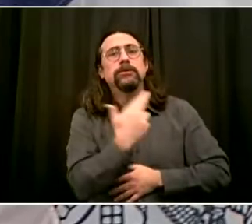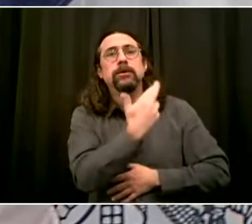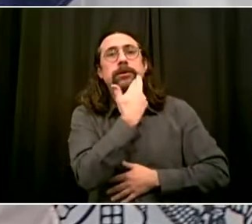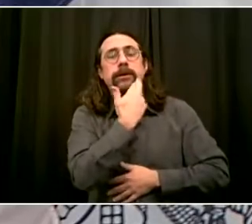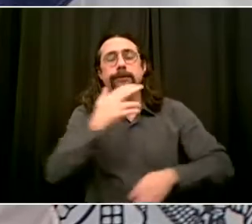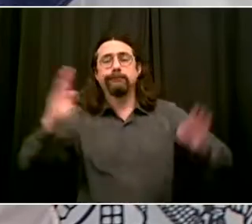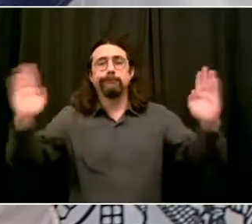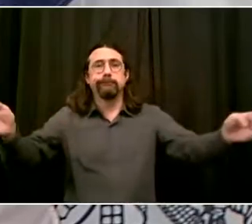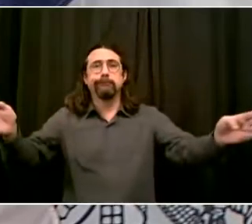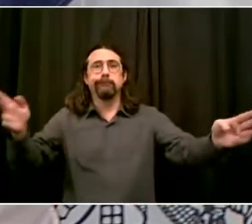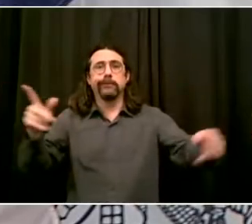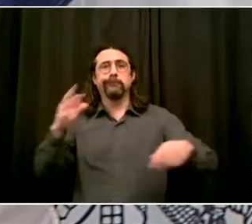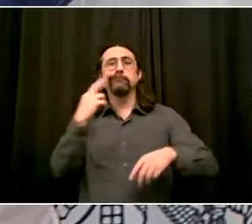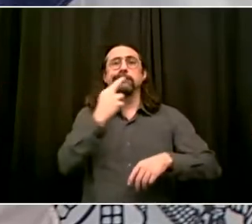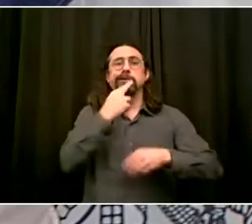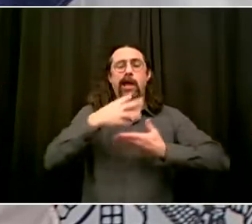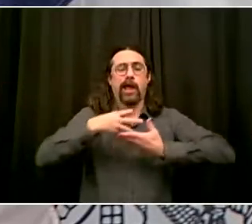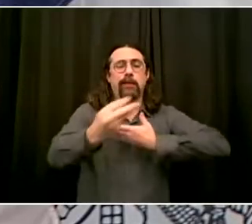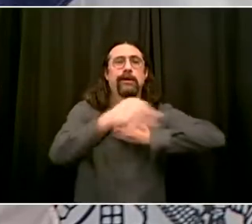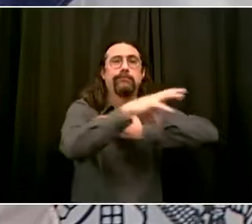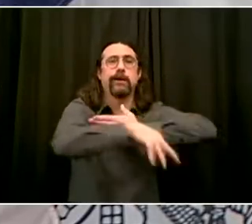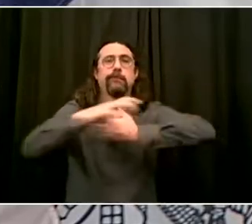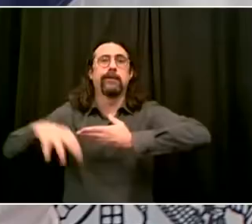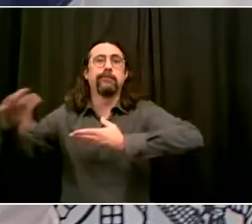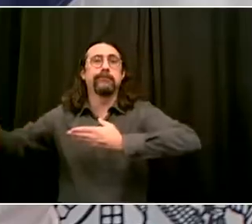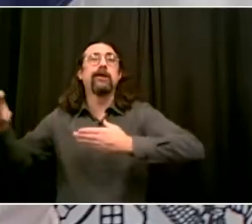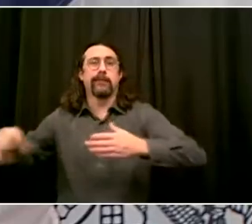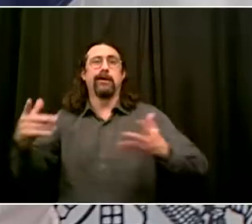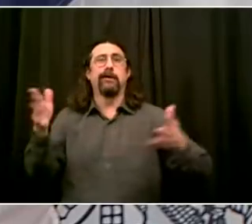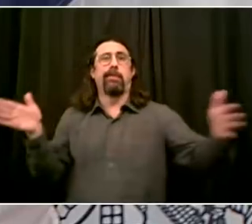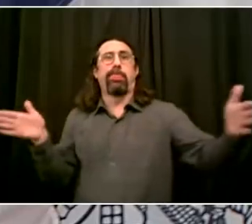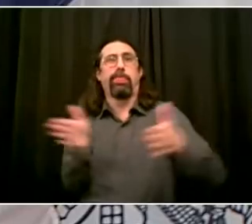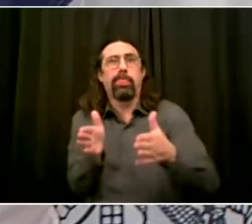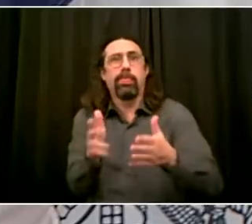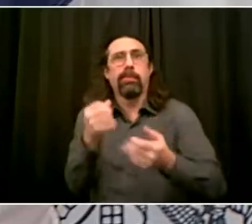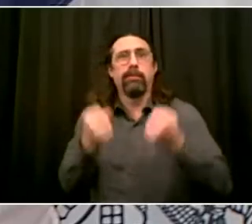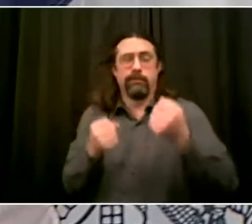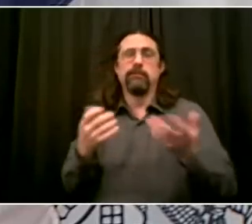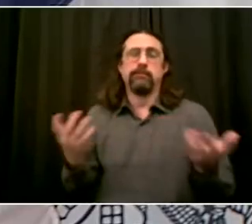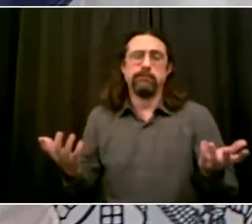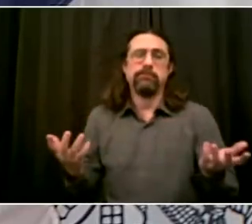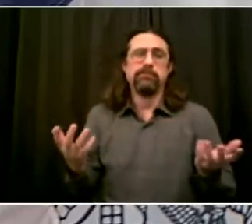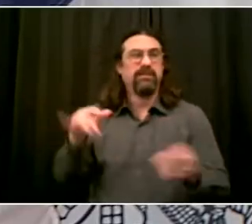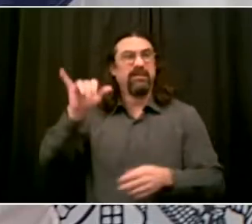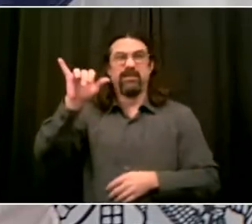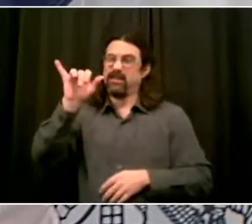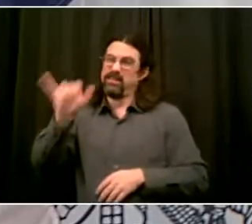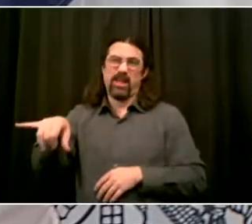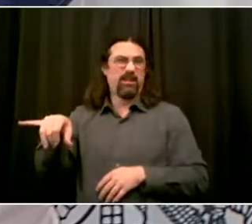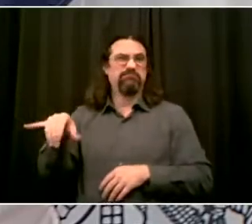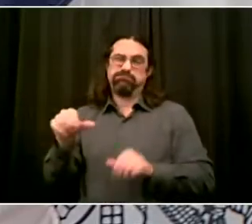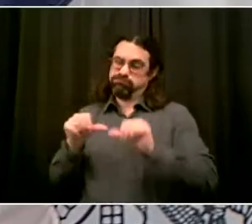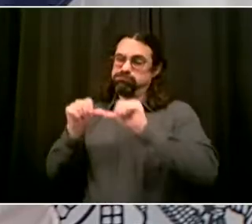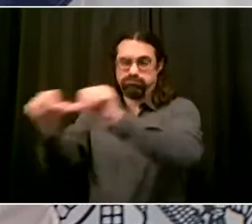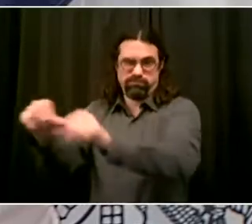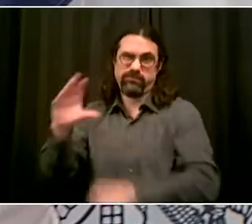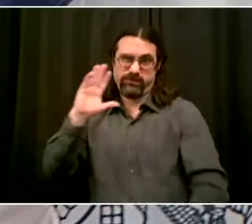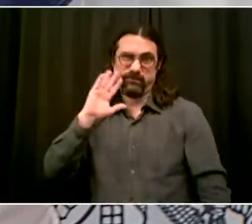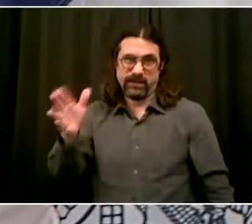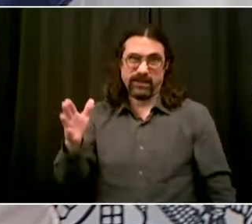BUSINESSES GOING. THIS NEEDS TO BE A PART OF NEW YORK CITY'S FUTURE.. SO WE WILL SACRIFICE SOME